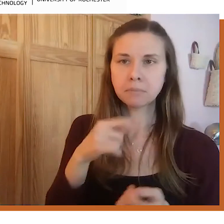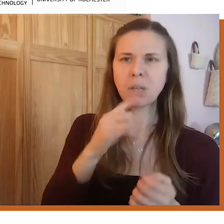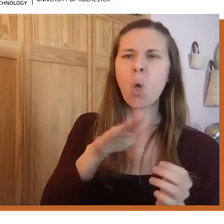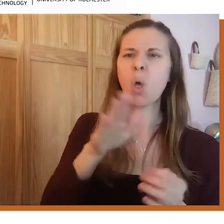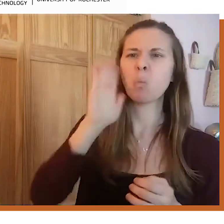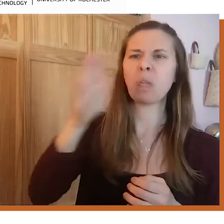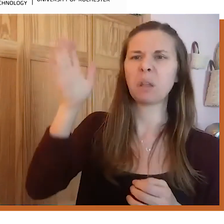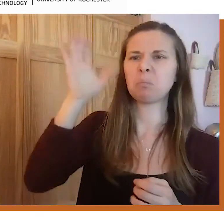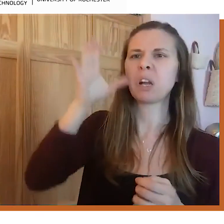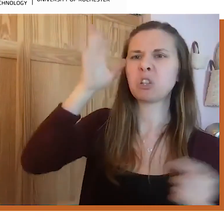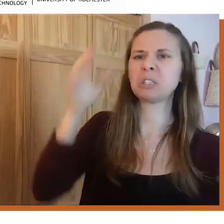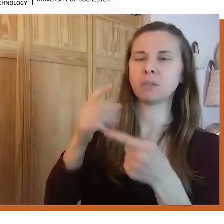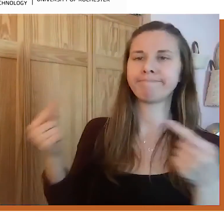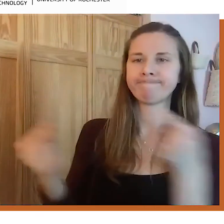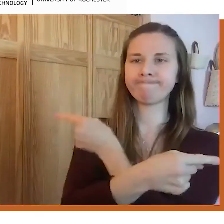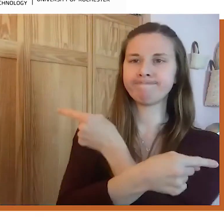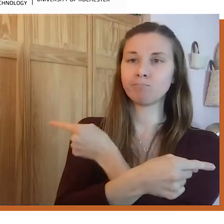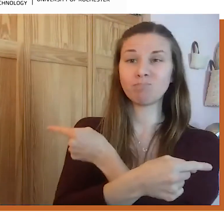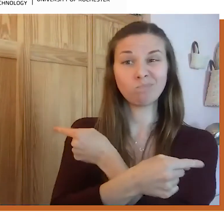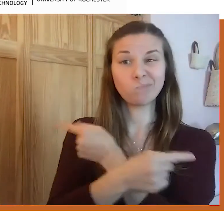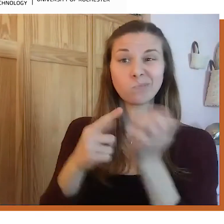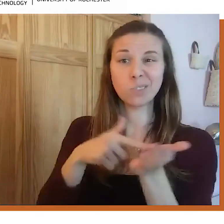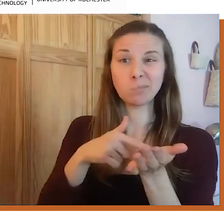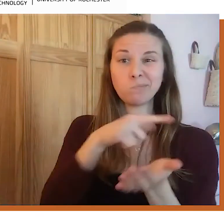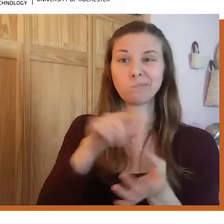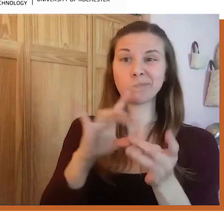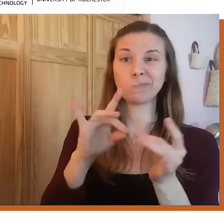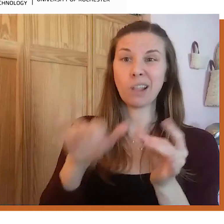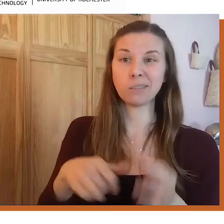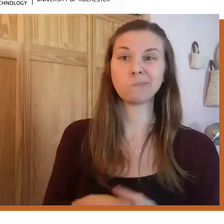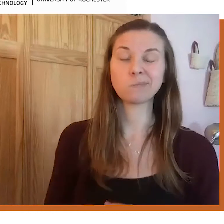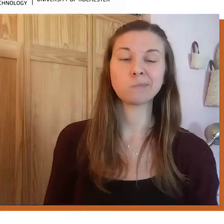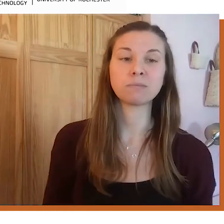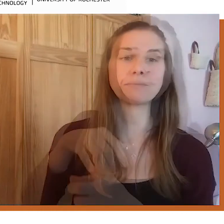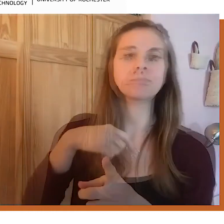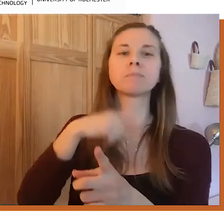maybe ask in school, they would be told to ask their parents, so it kind of goes back and forth.